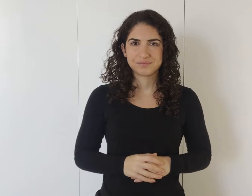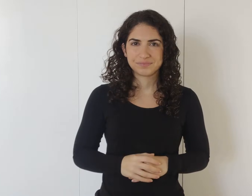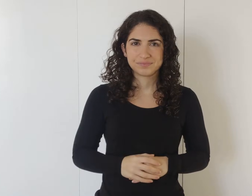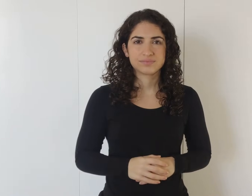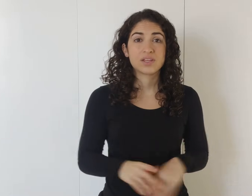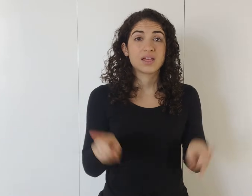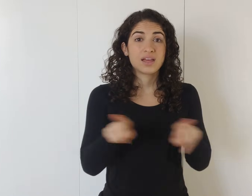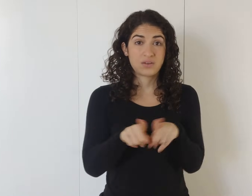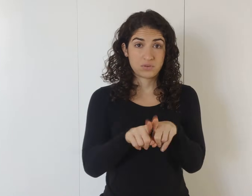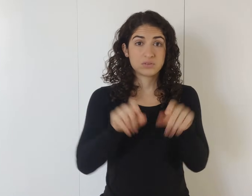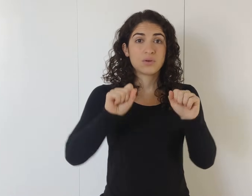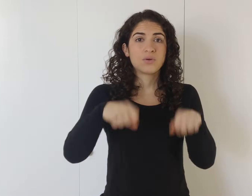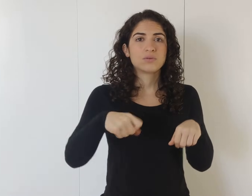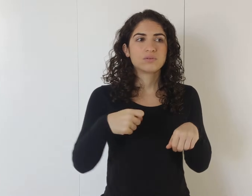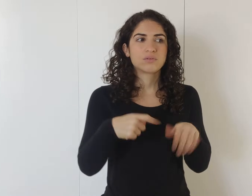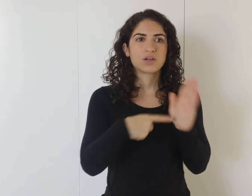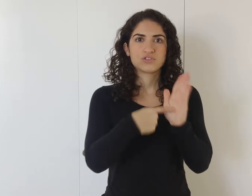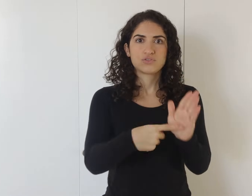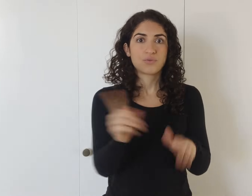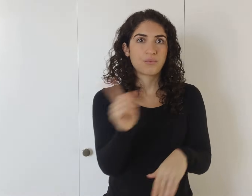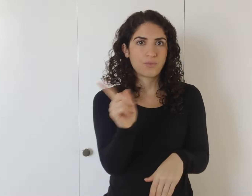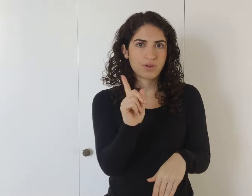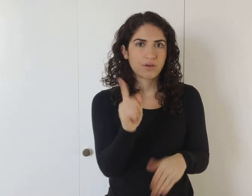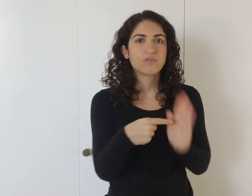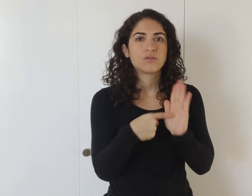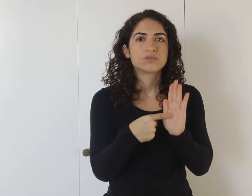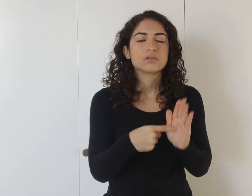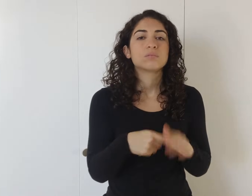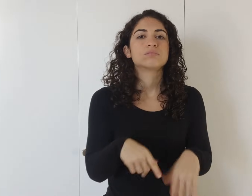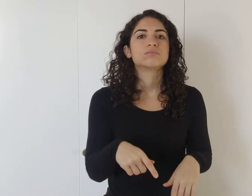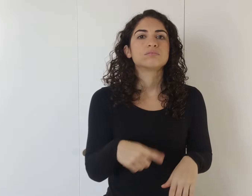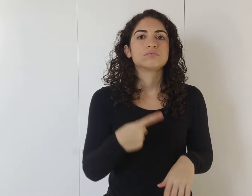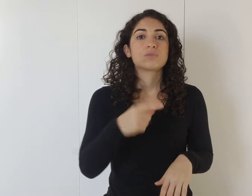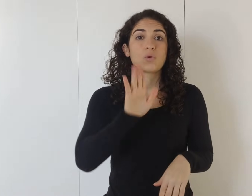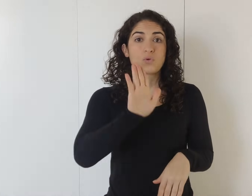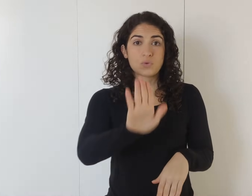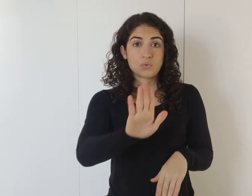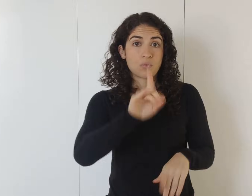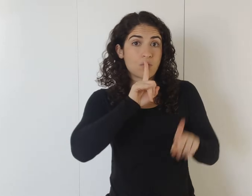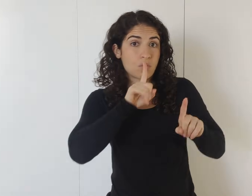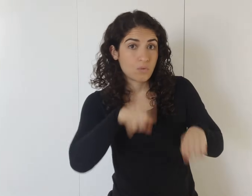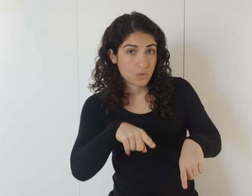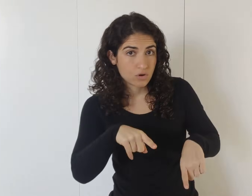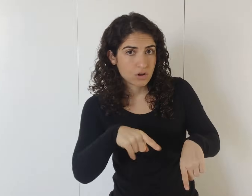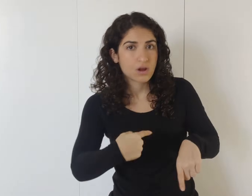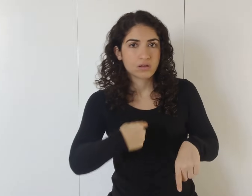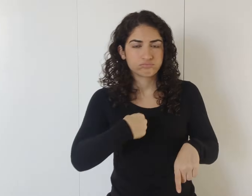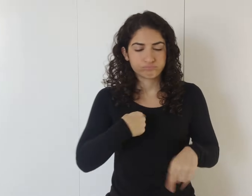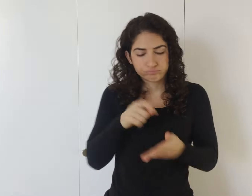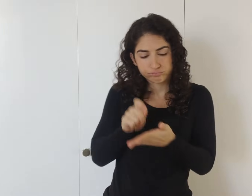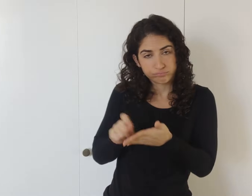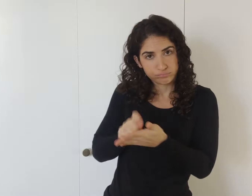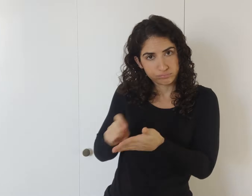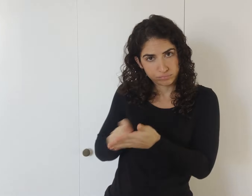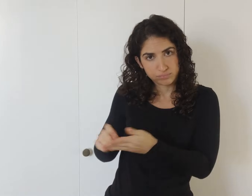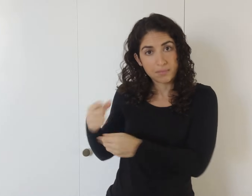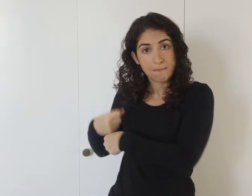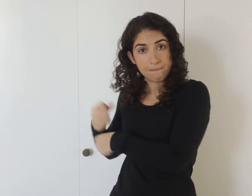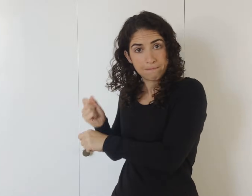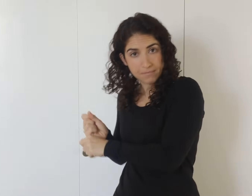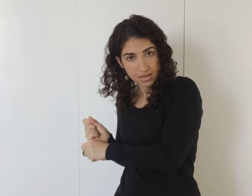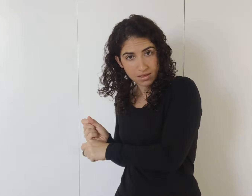And also you can show where, so for example: Your order, I wrote it down,